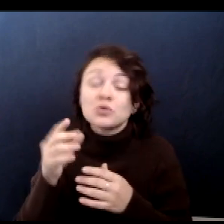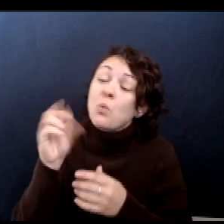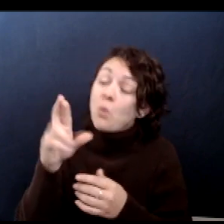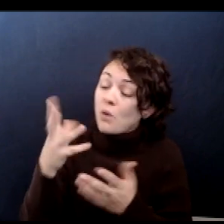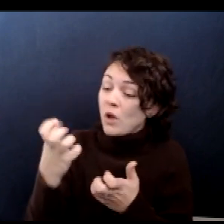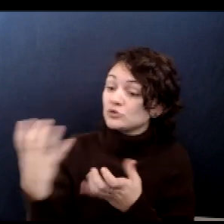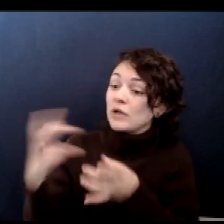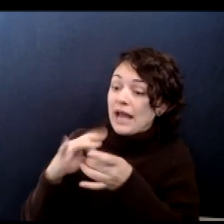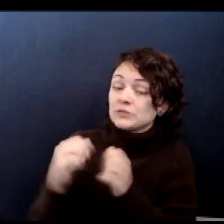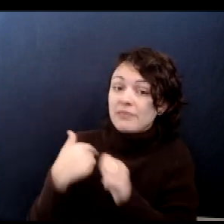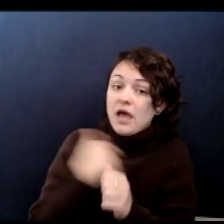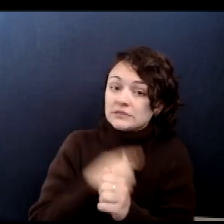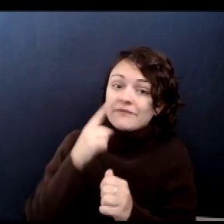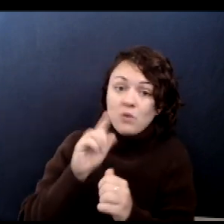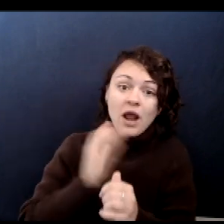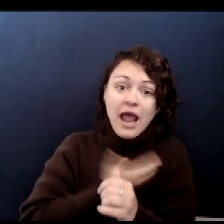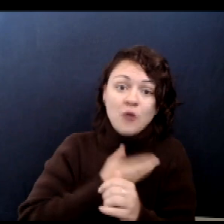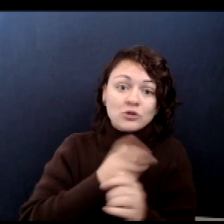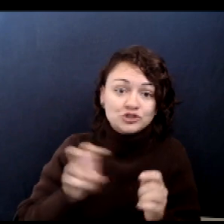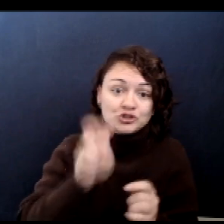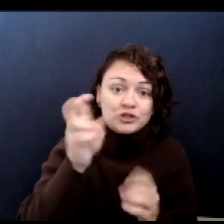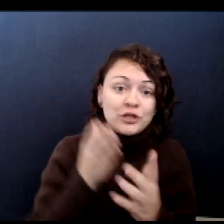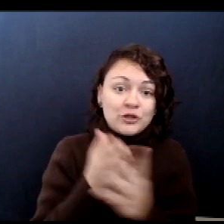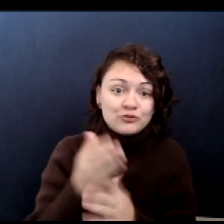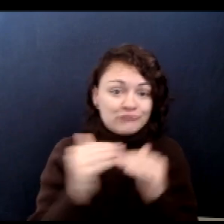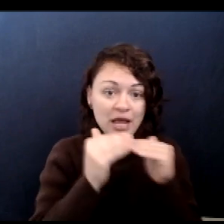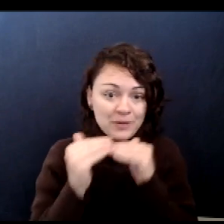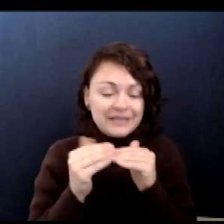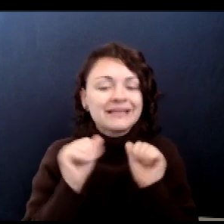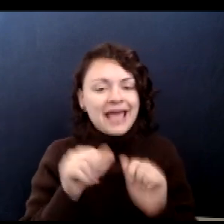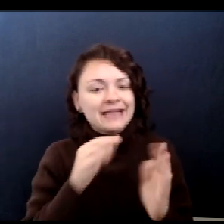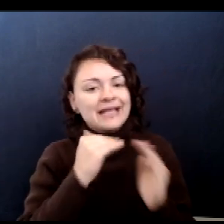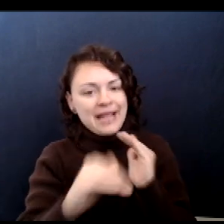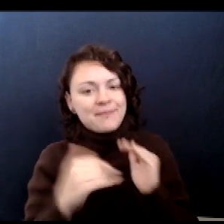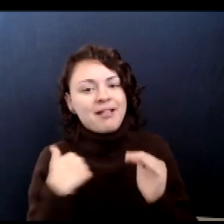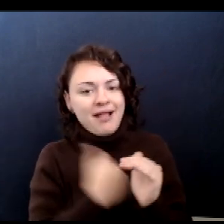feel free to email us at CL Equity at Brandeis.